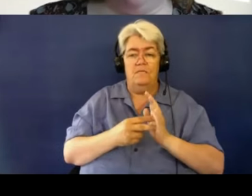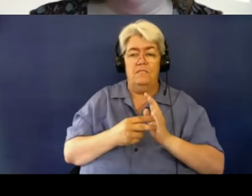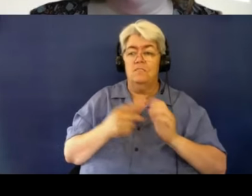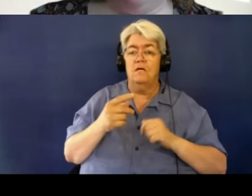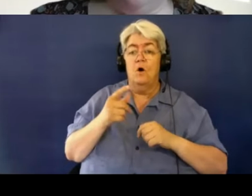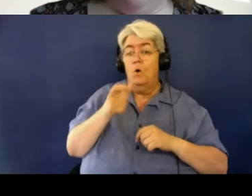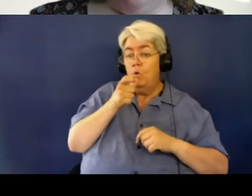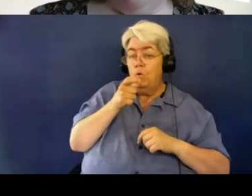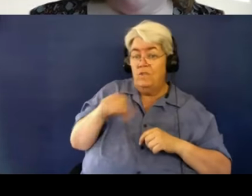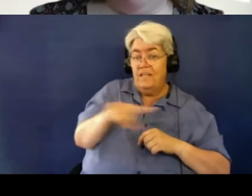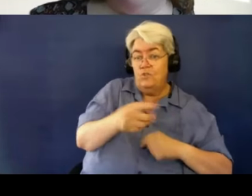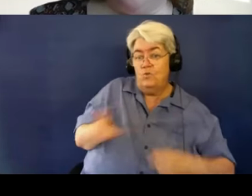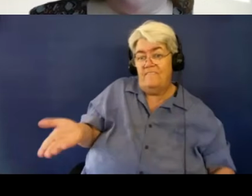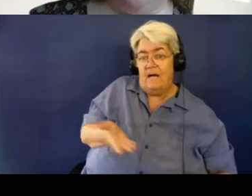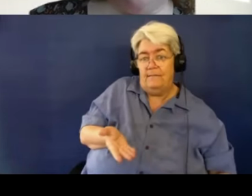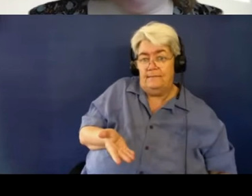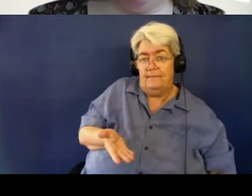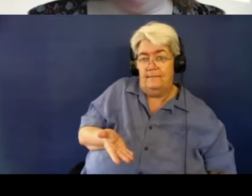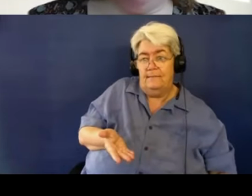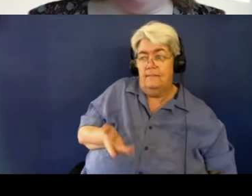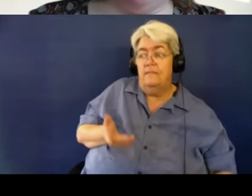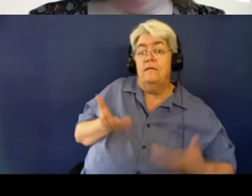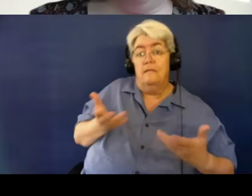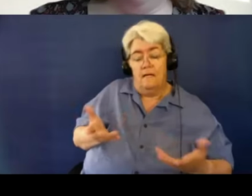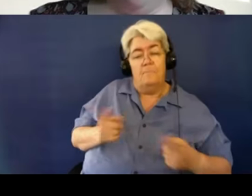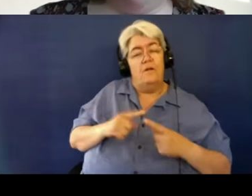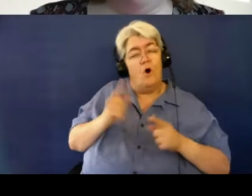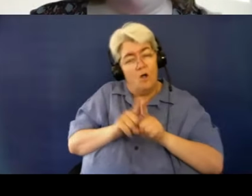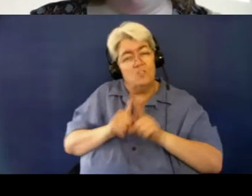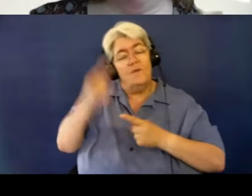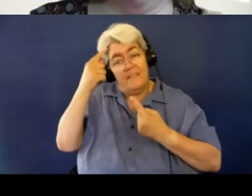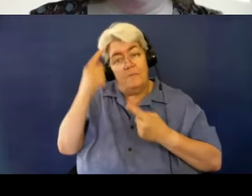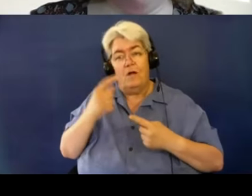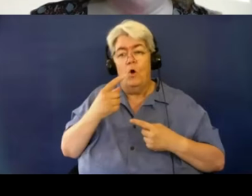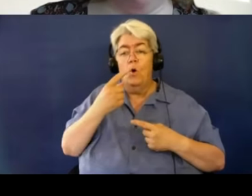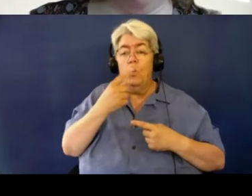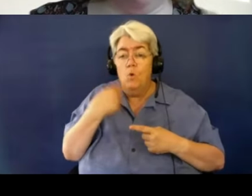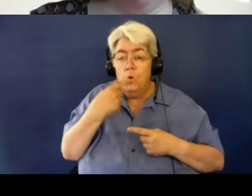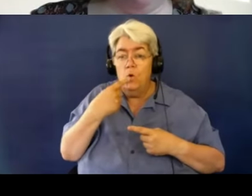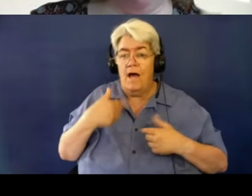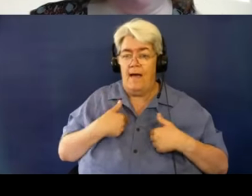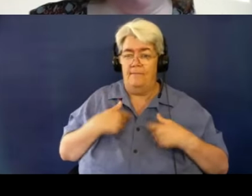But also challenges us to think more about who has power in the space?